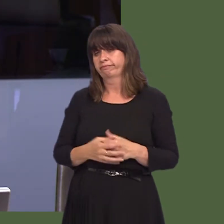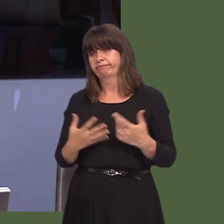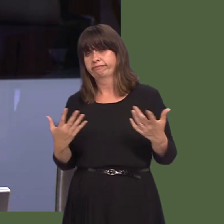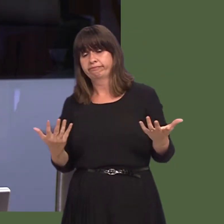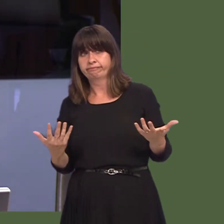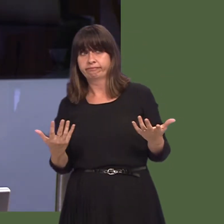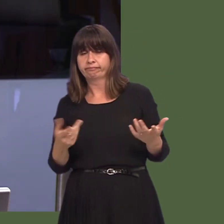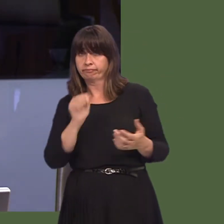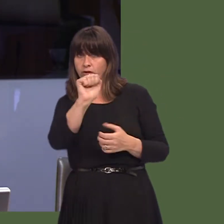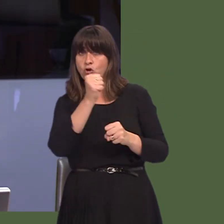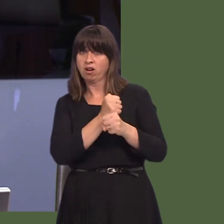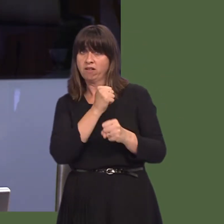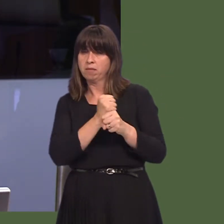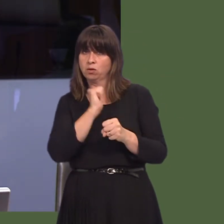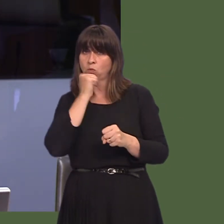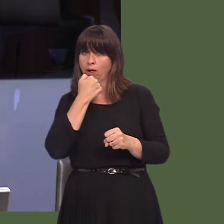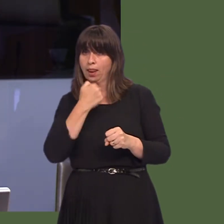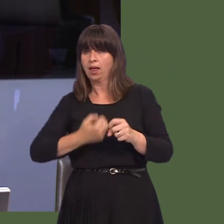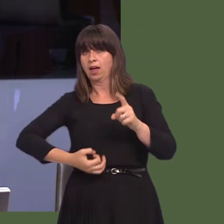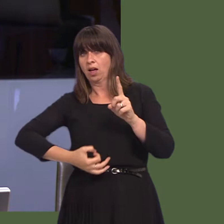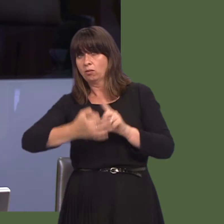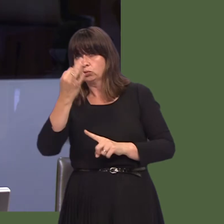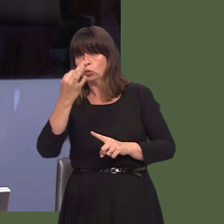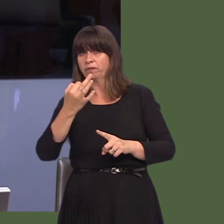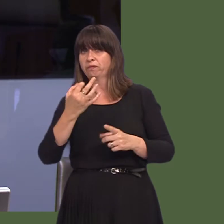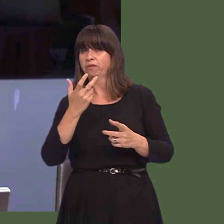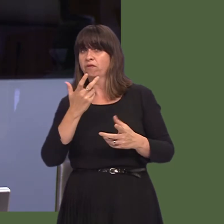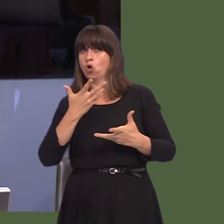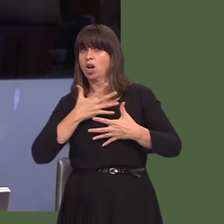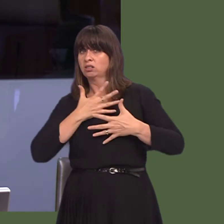What action will your Government take to improve services for asthma sufferers so that more